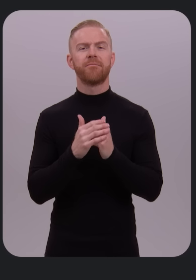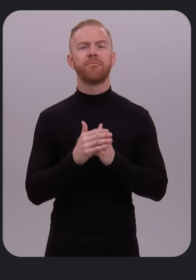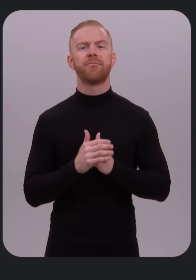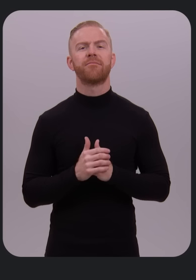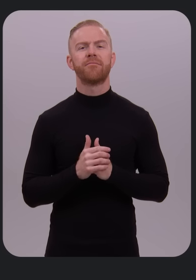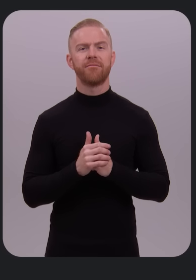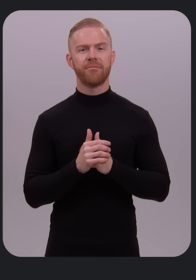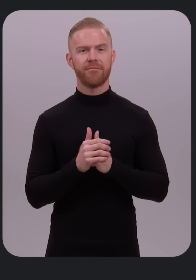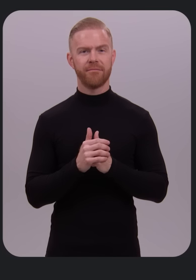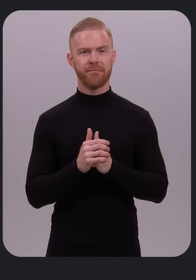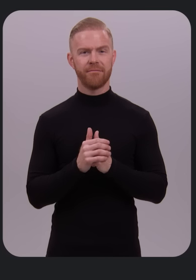[END PLAYBACK]